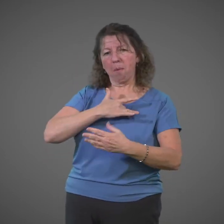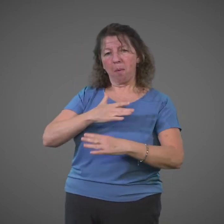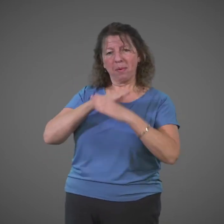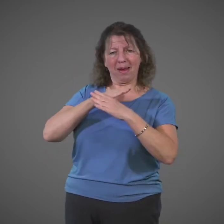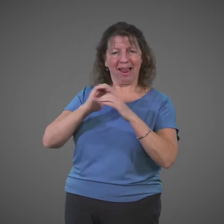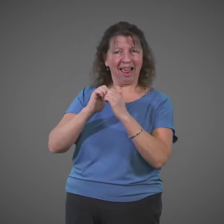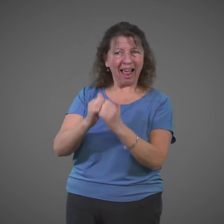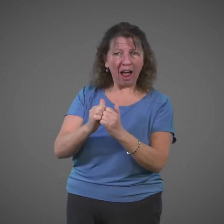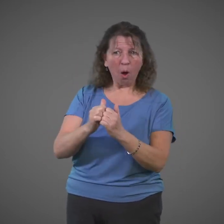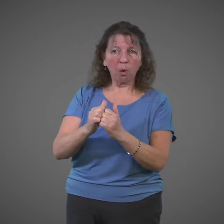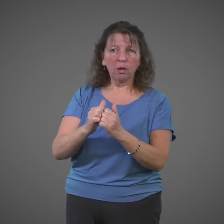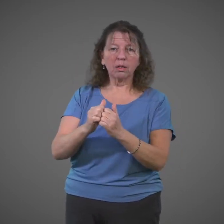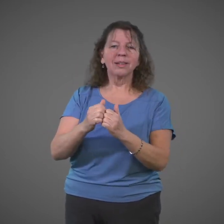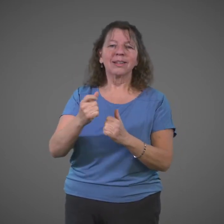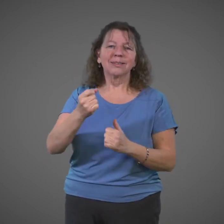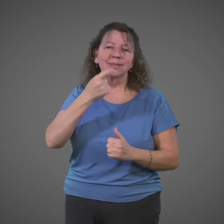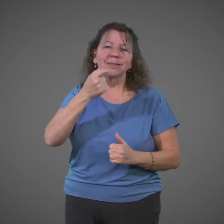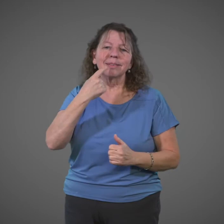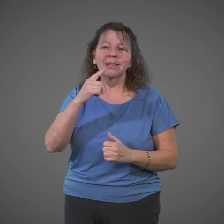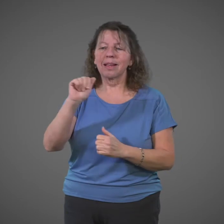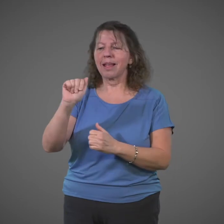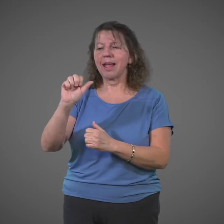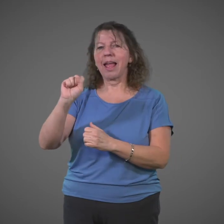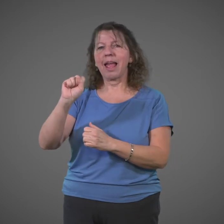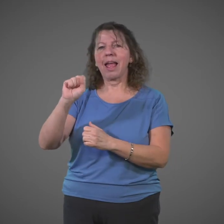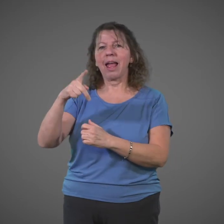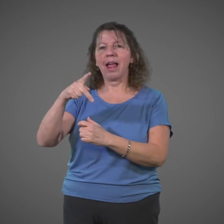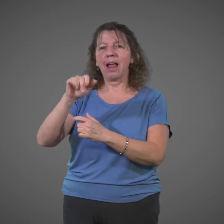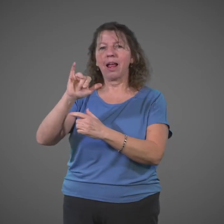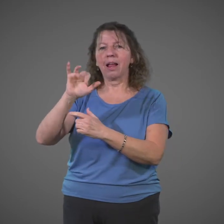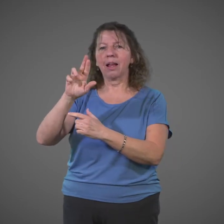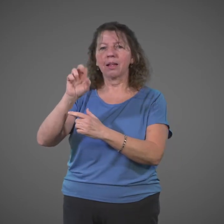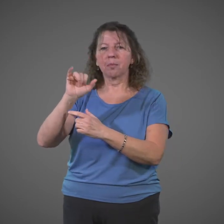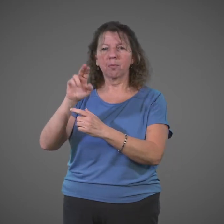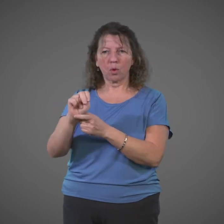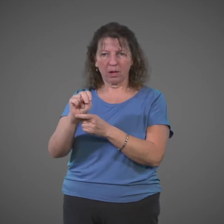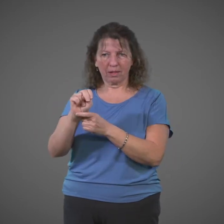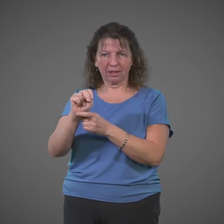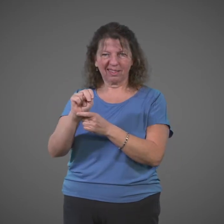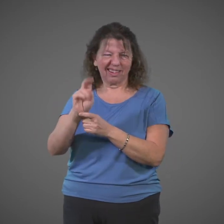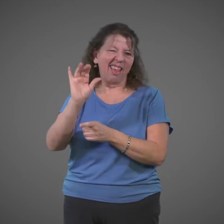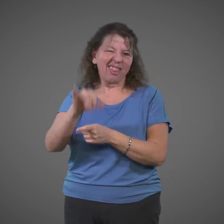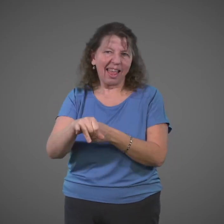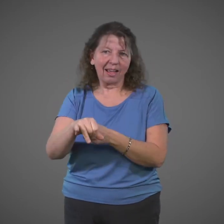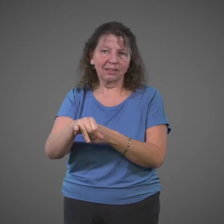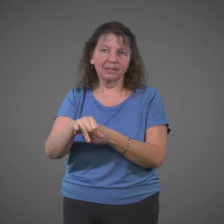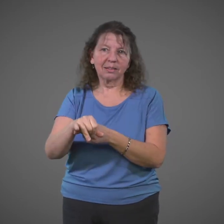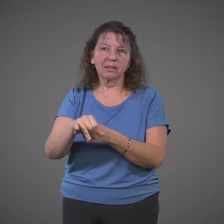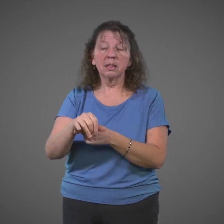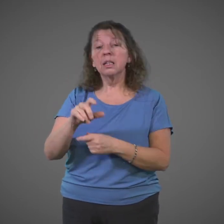If the doctor feels you need help with keeping the heart unblocked you may need to take aspirin.